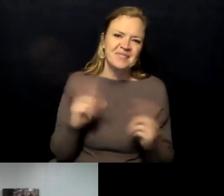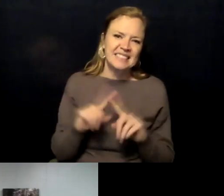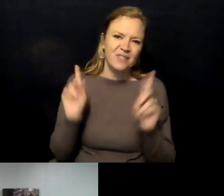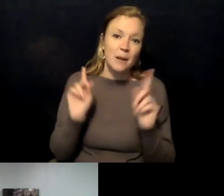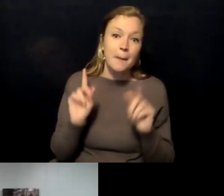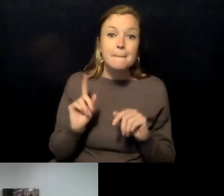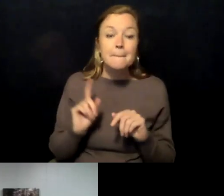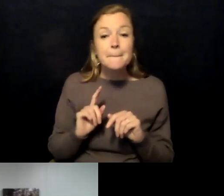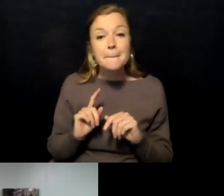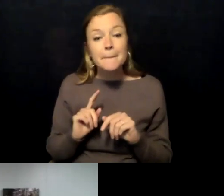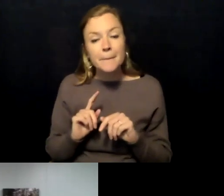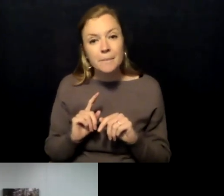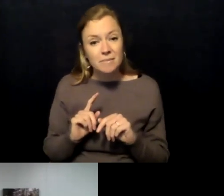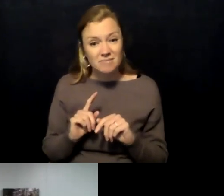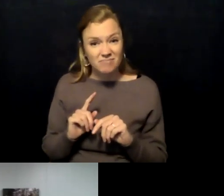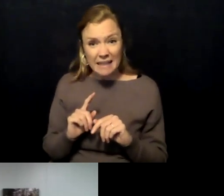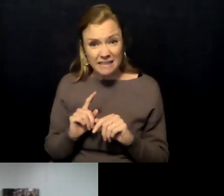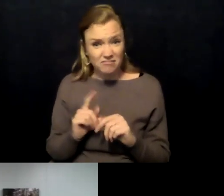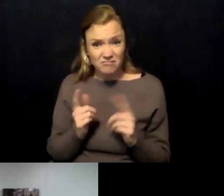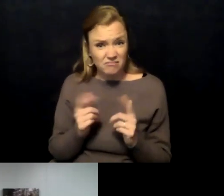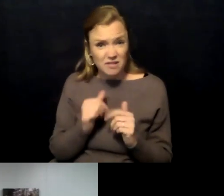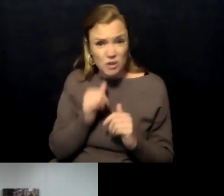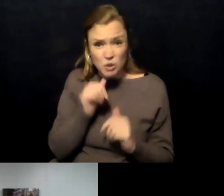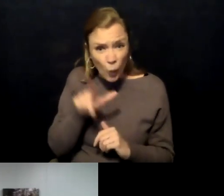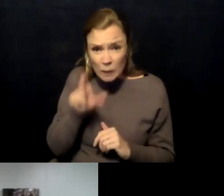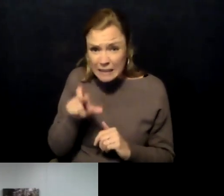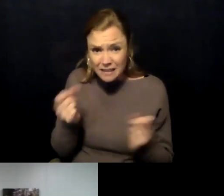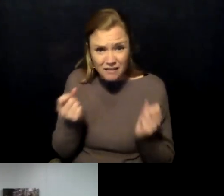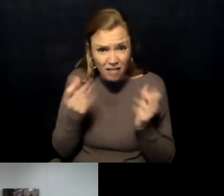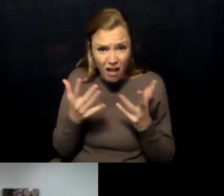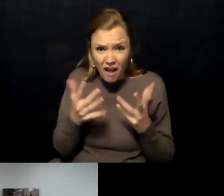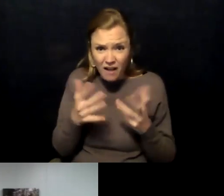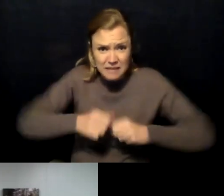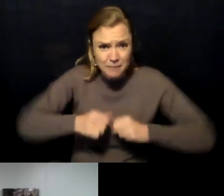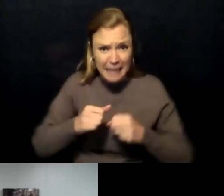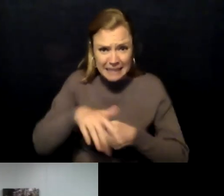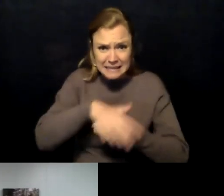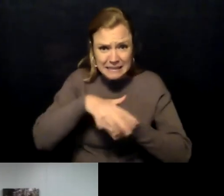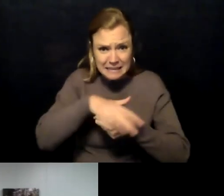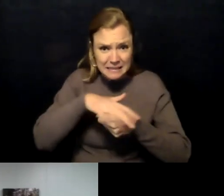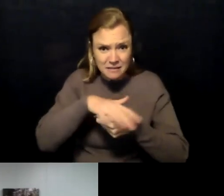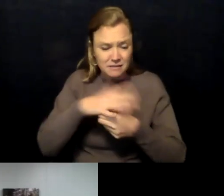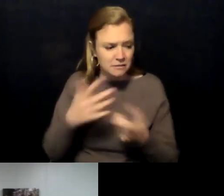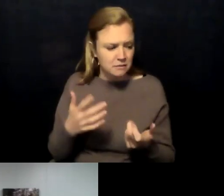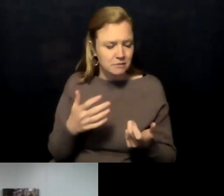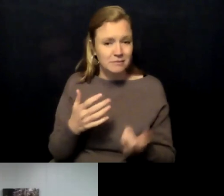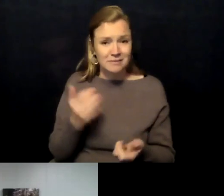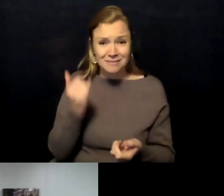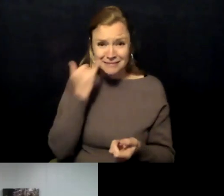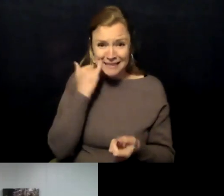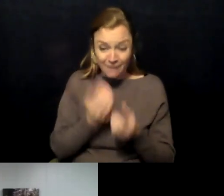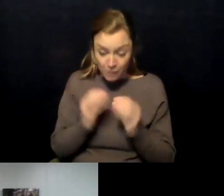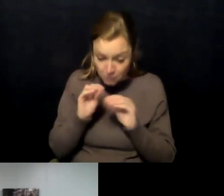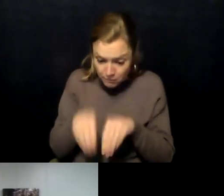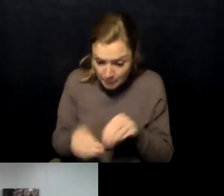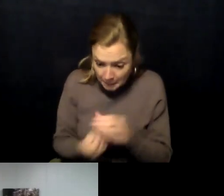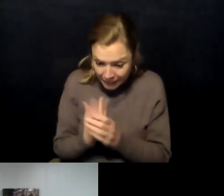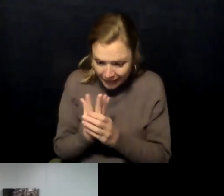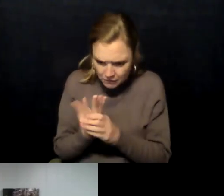need a lot of space, and it's fun! And you know what? If you kill a plant, it's okay. Just learn from it and try it